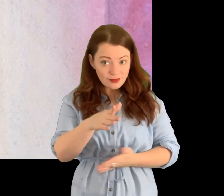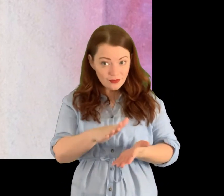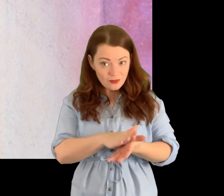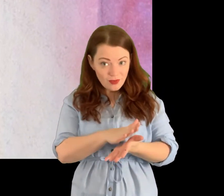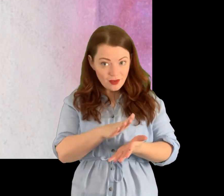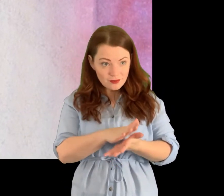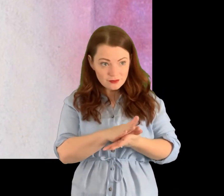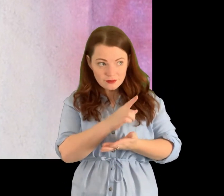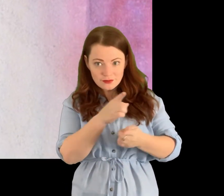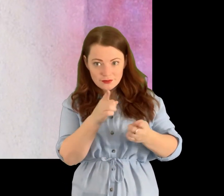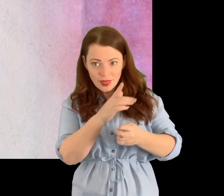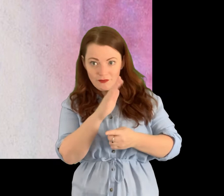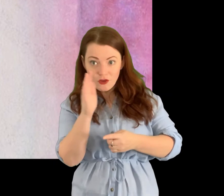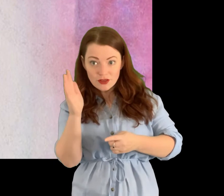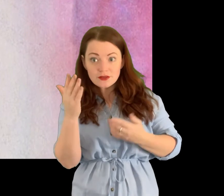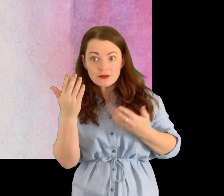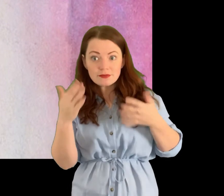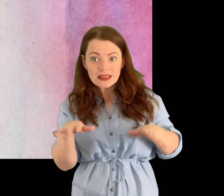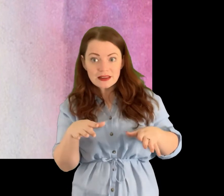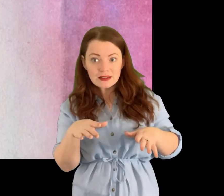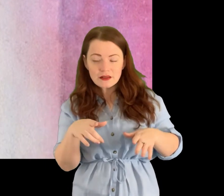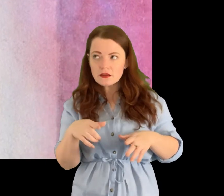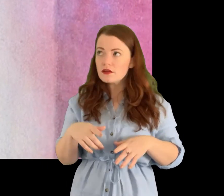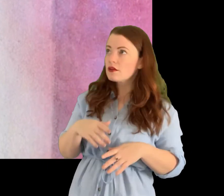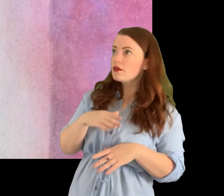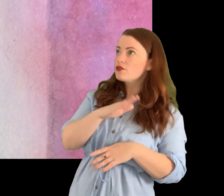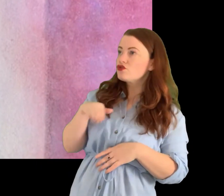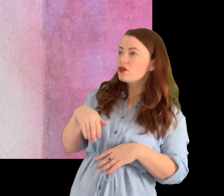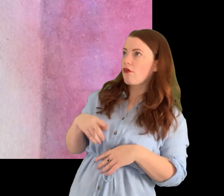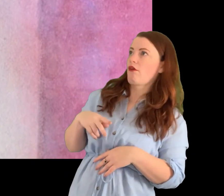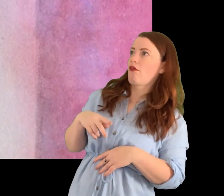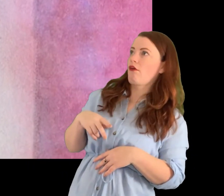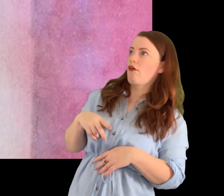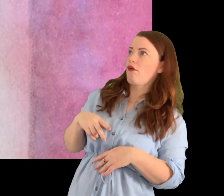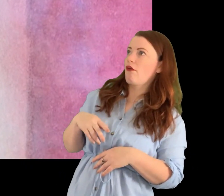“Did you have fun in the forest?” The children stood and looked dumfounded